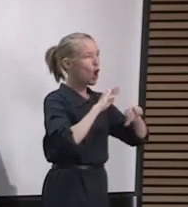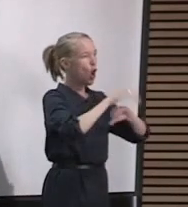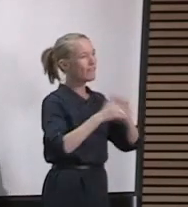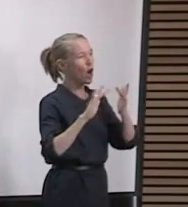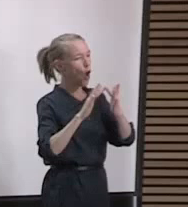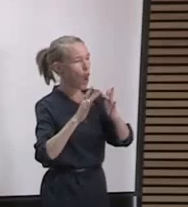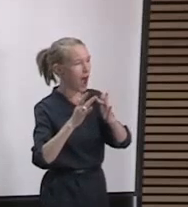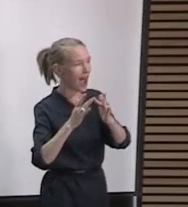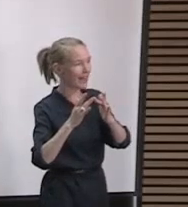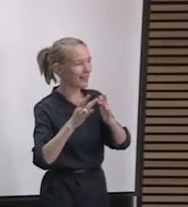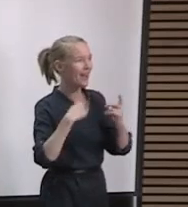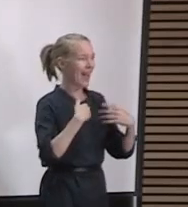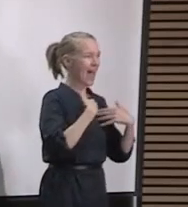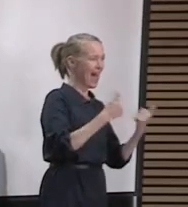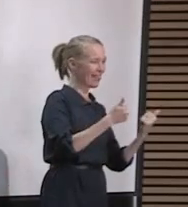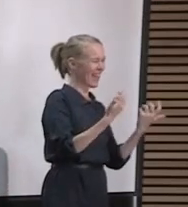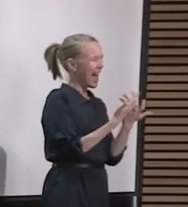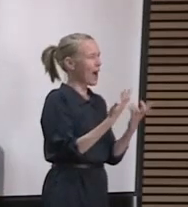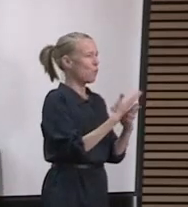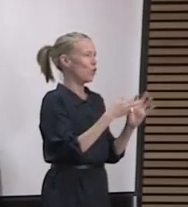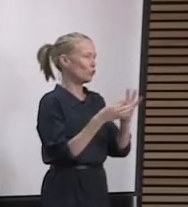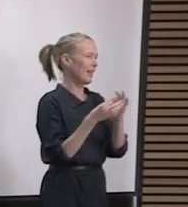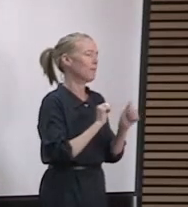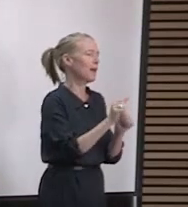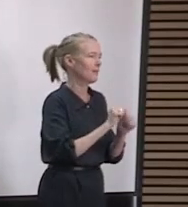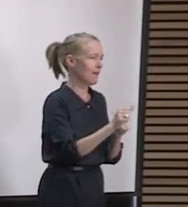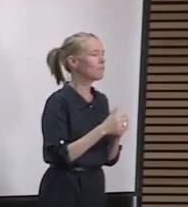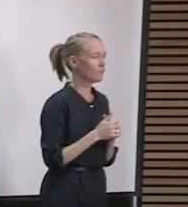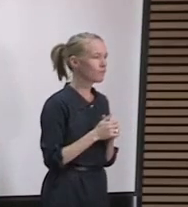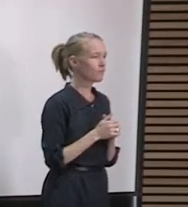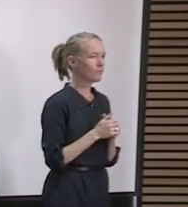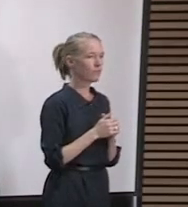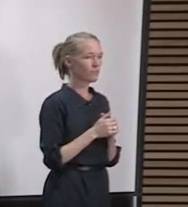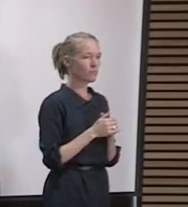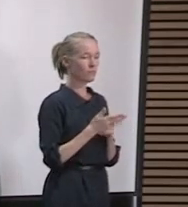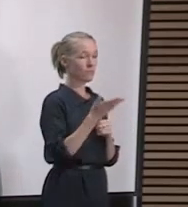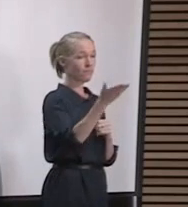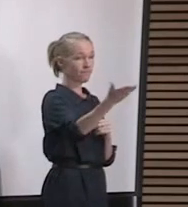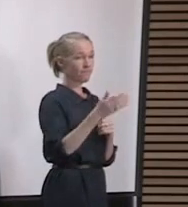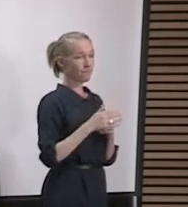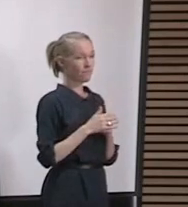institutions like the WHO think about the role that they've played in threaten people's public health.